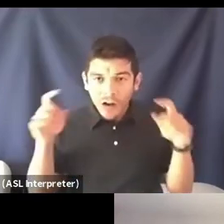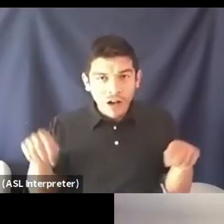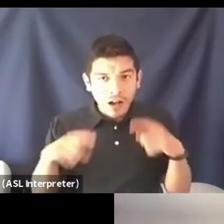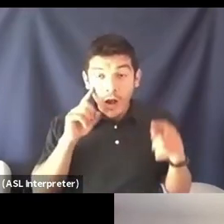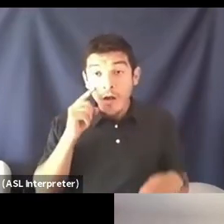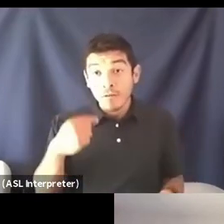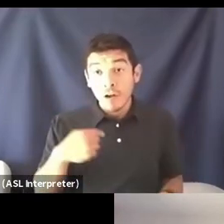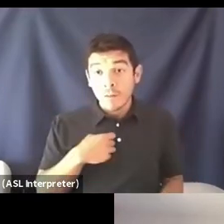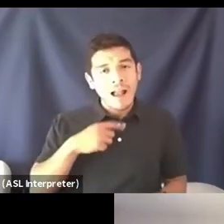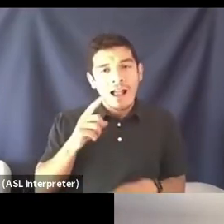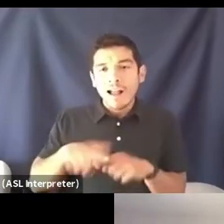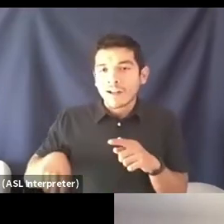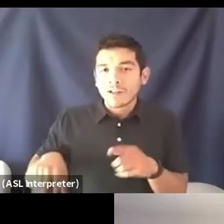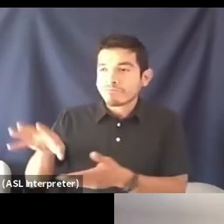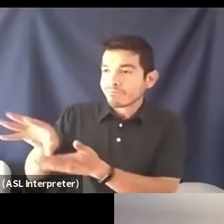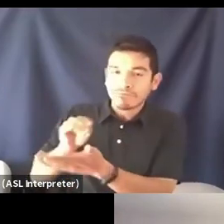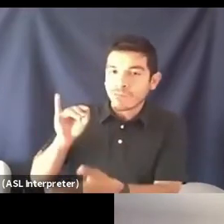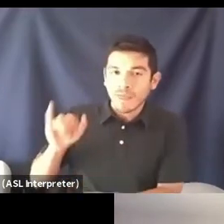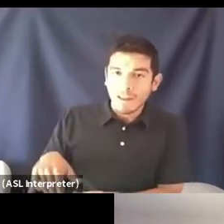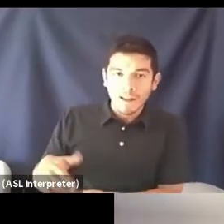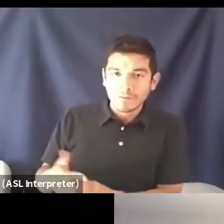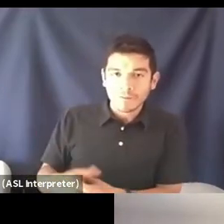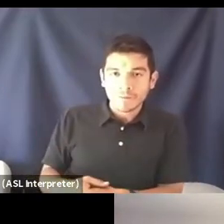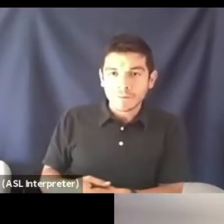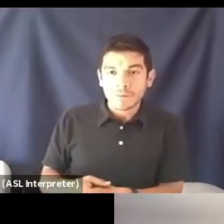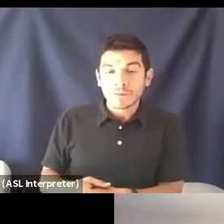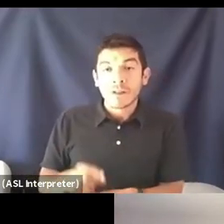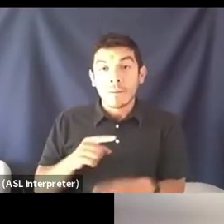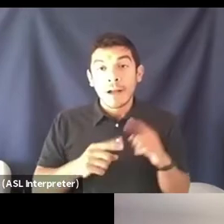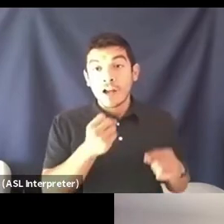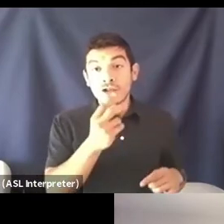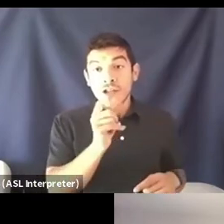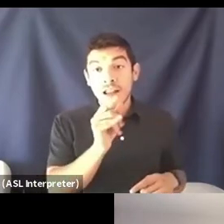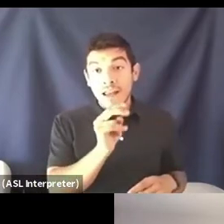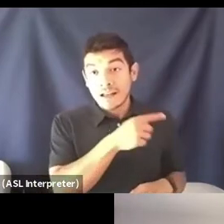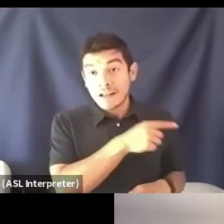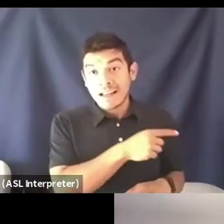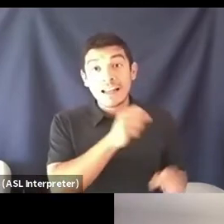I couldn't film things like that. But it was Shilin, he could hold a camera